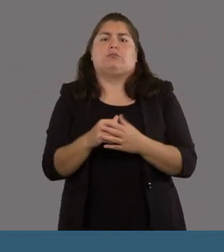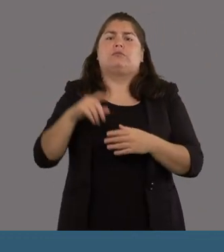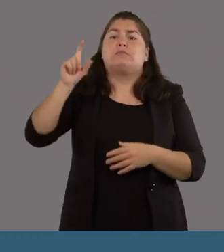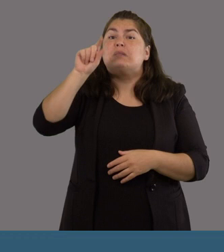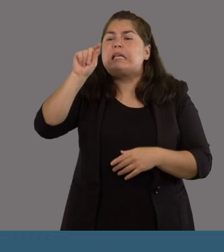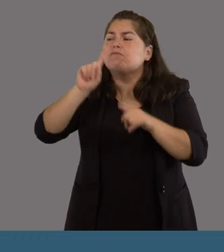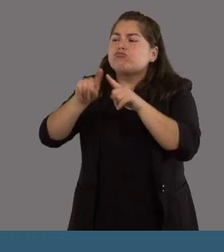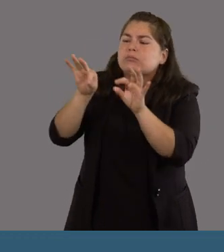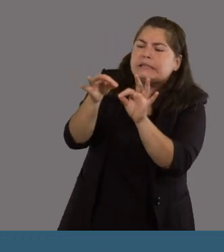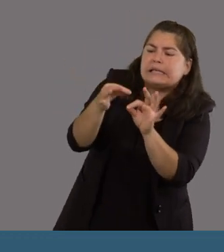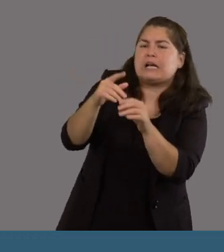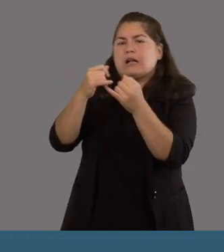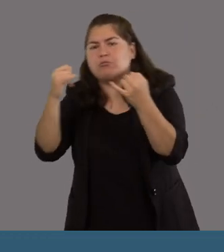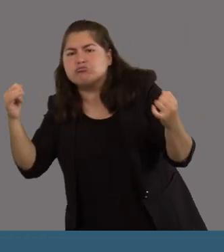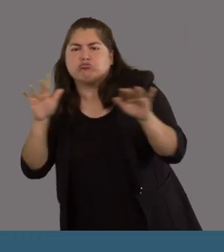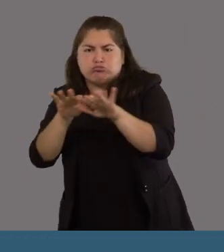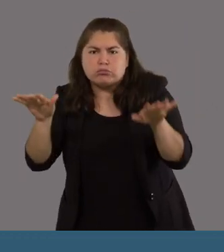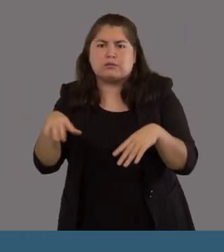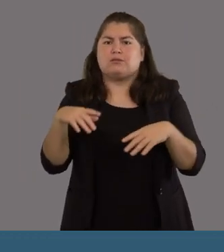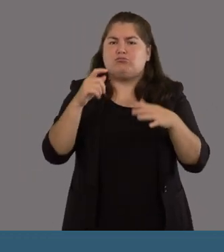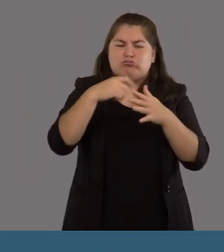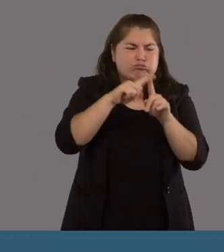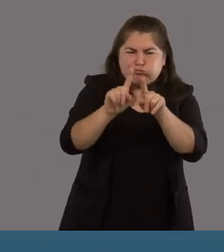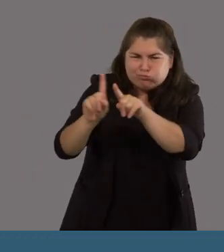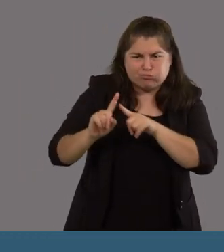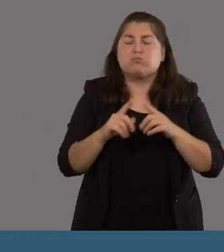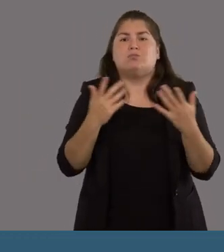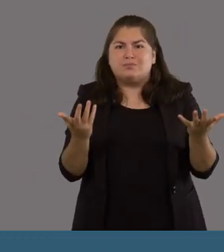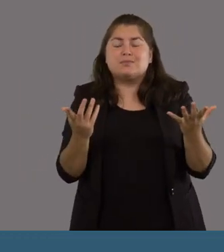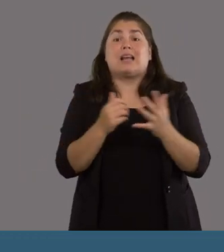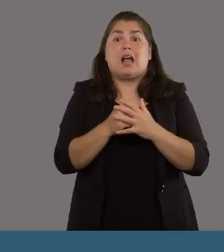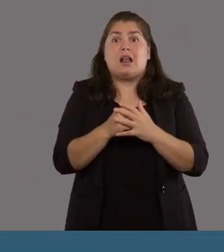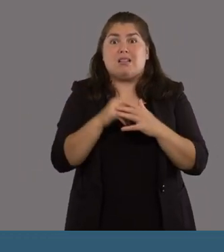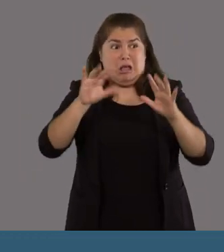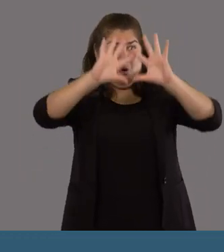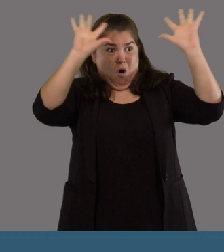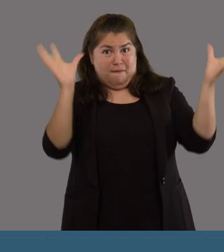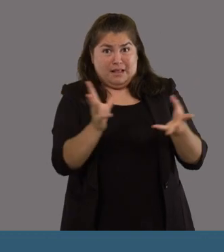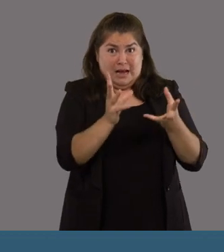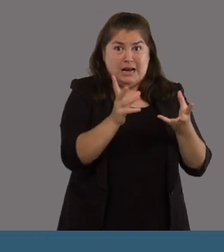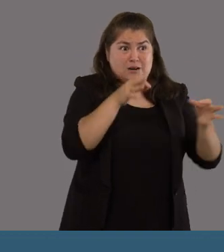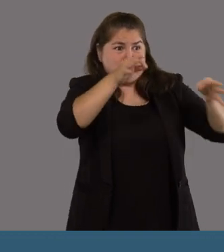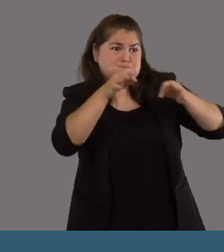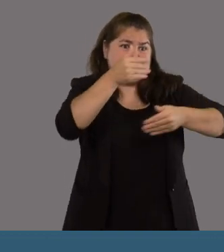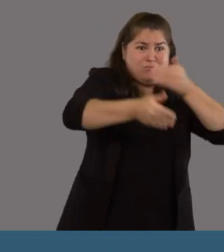I know I need 20 sets of beads, and thread and needles... But to explain the process